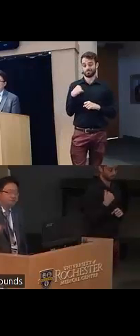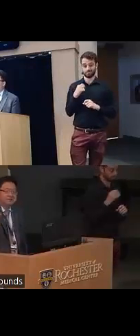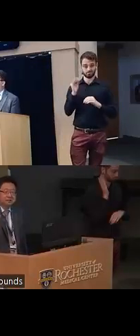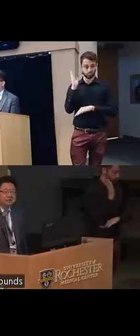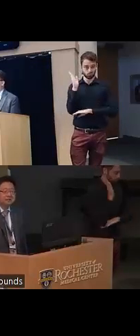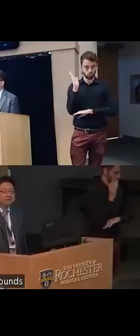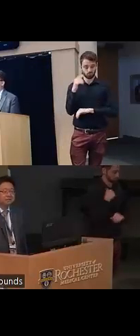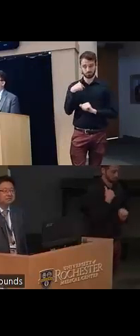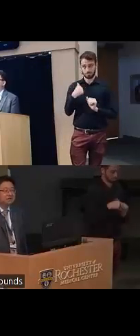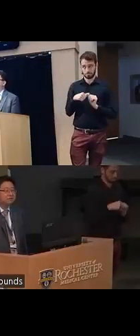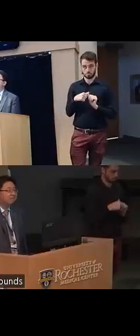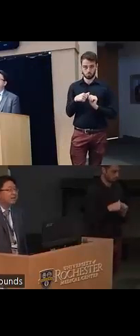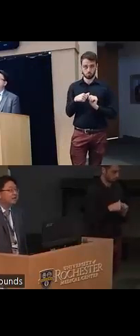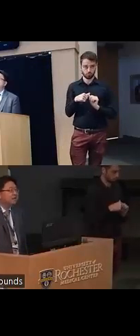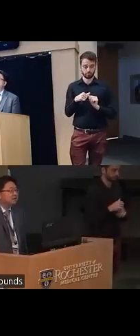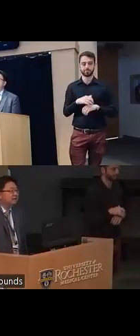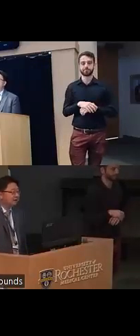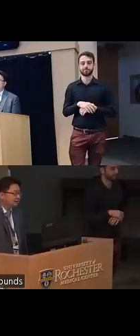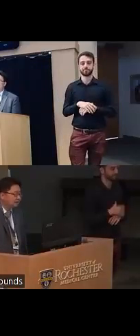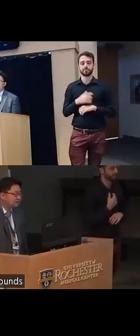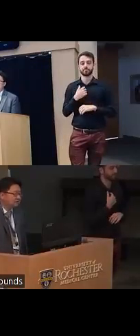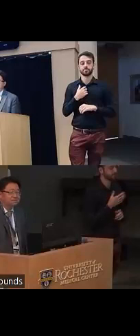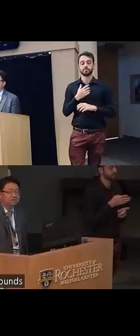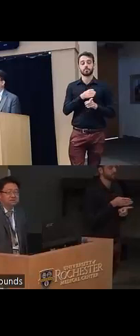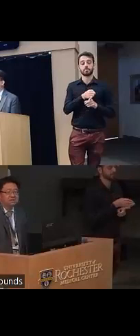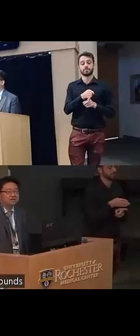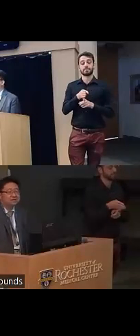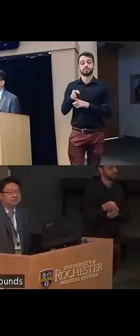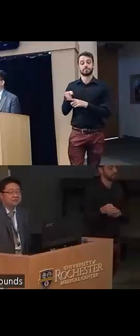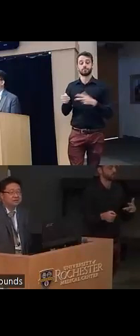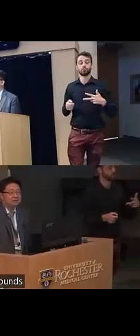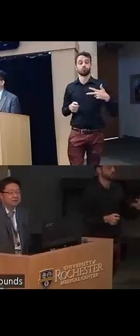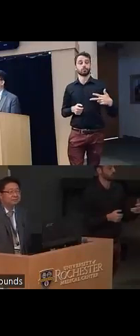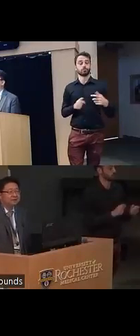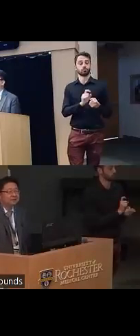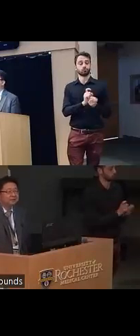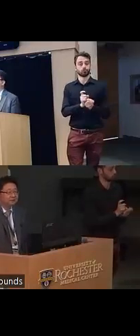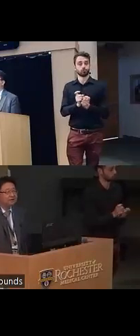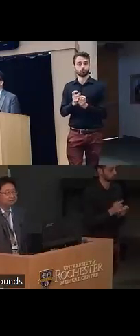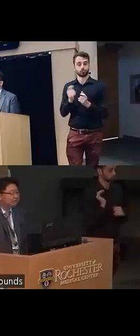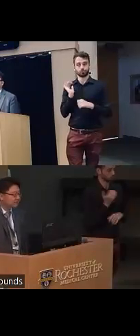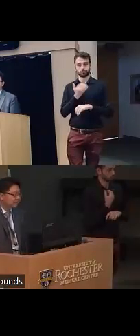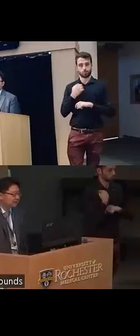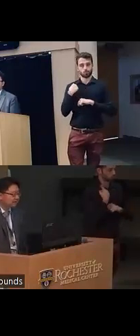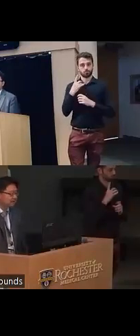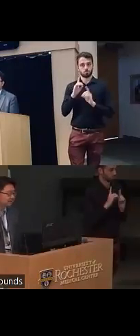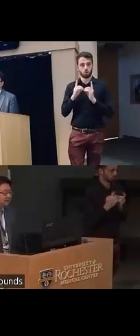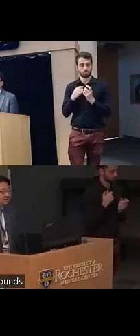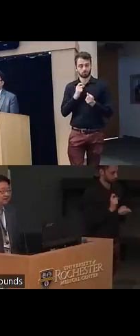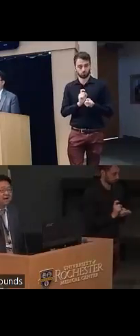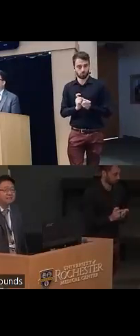we did this three main structural changes in our department very rapidly at that time a